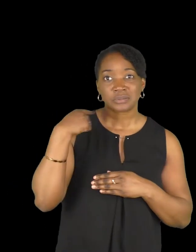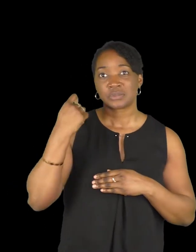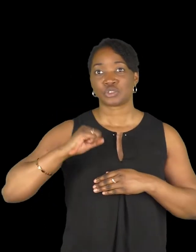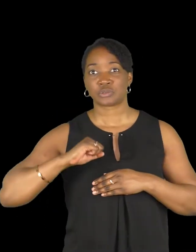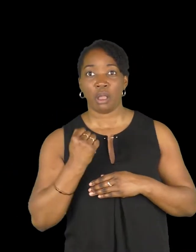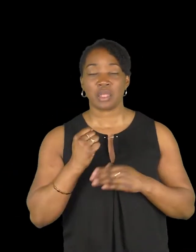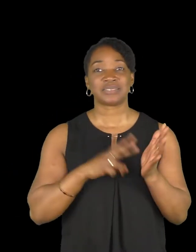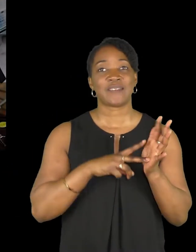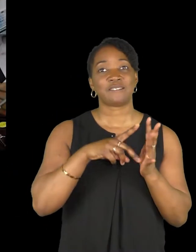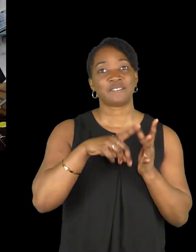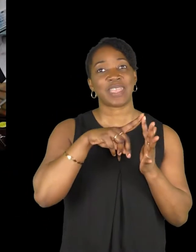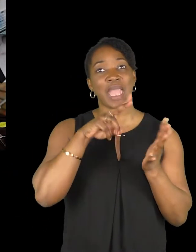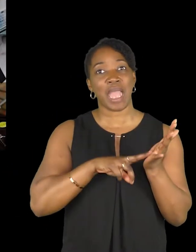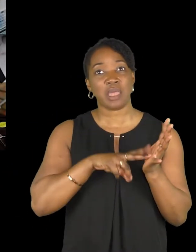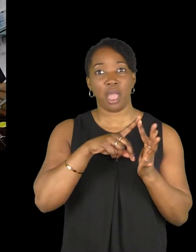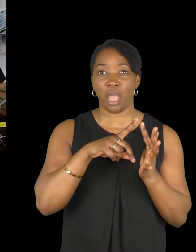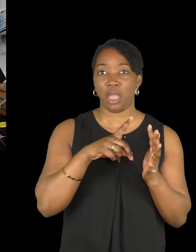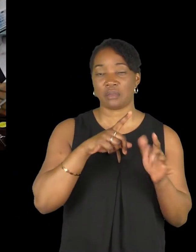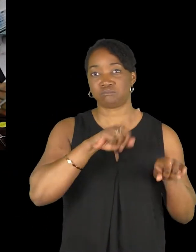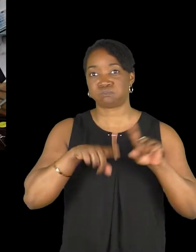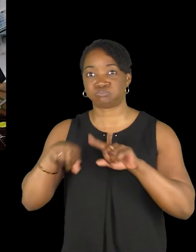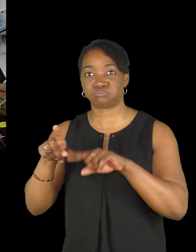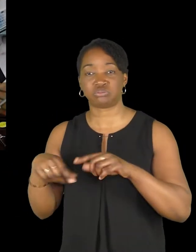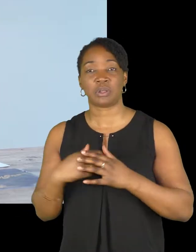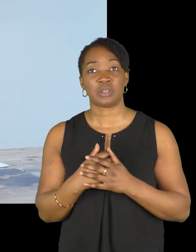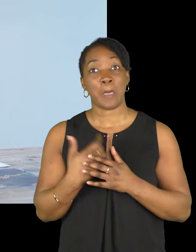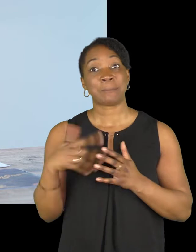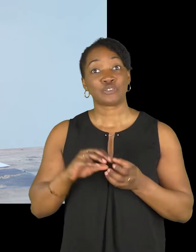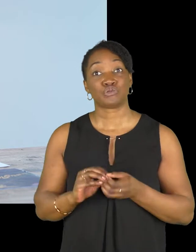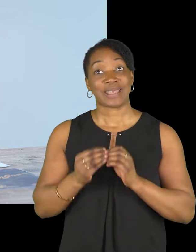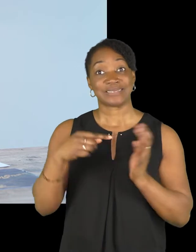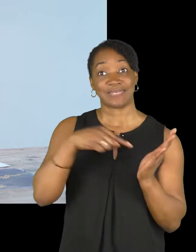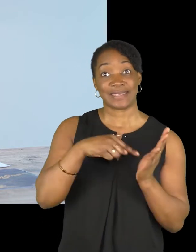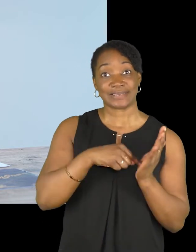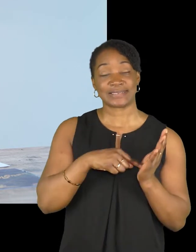Vienna. Evan Ifekoya, also put together (who's in our collective), put this together, this keywords